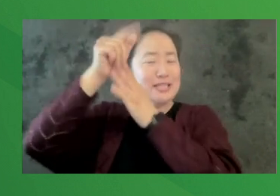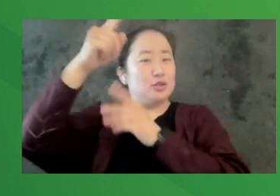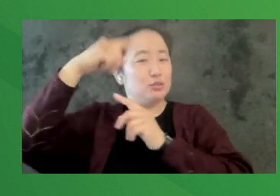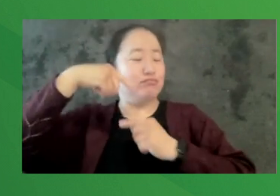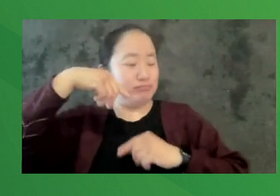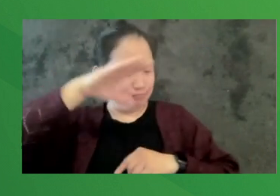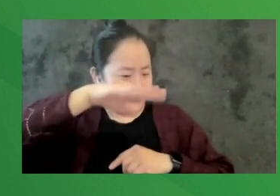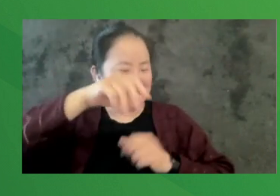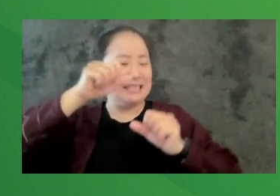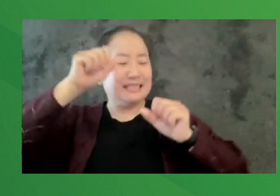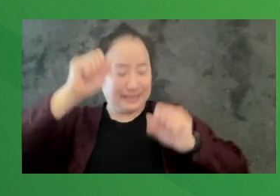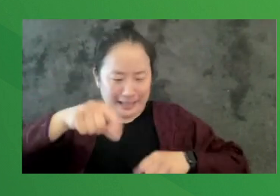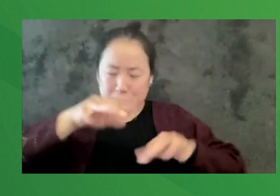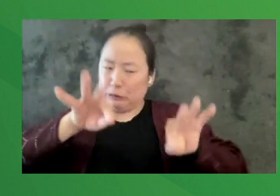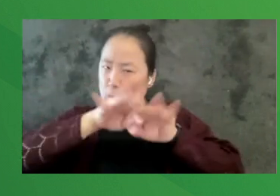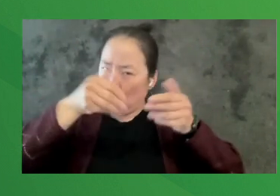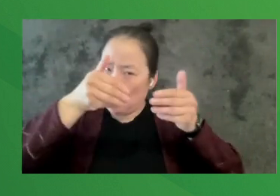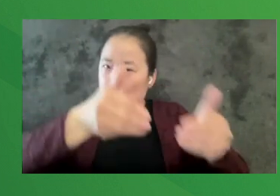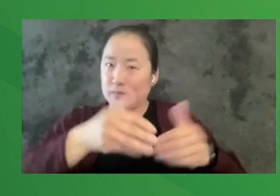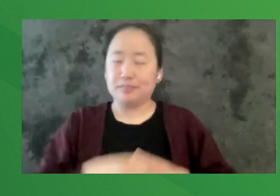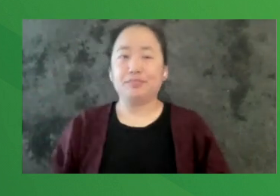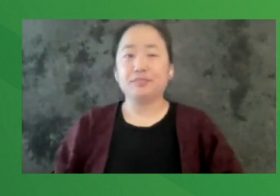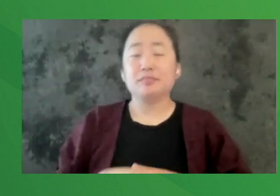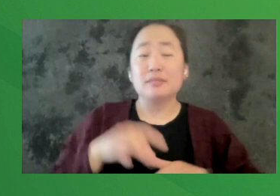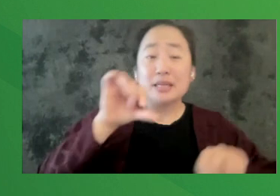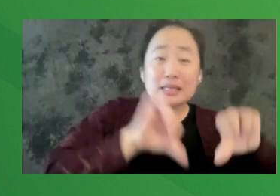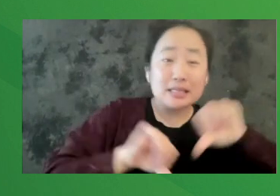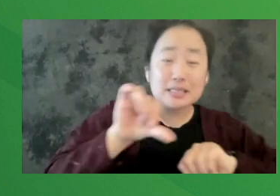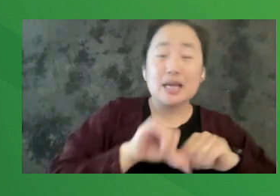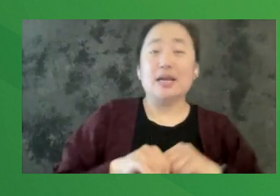social studies, environmental education, science education, we need to talk about